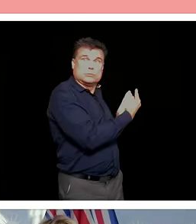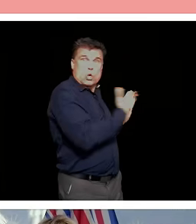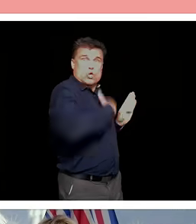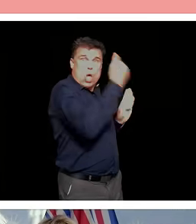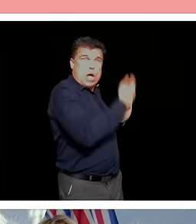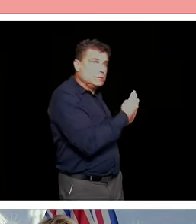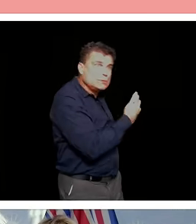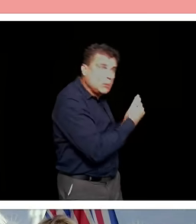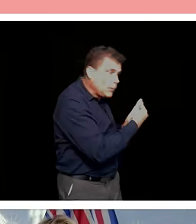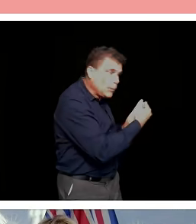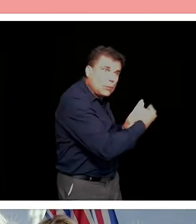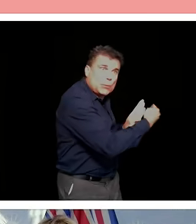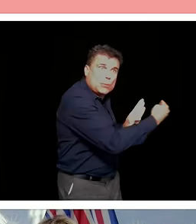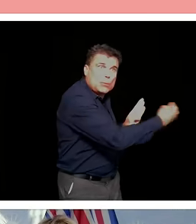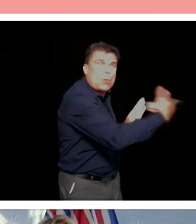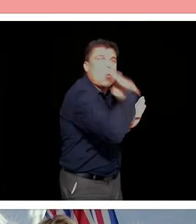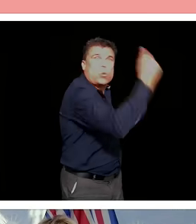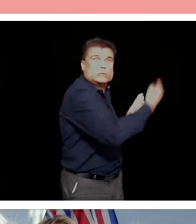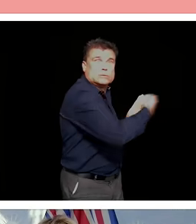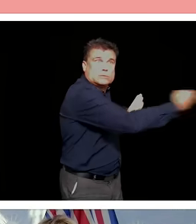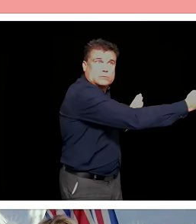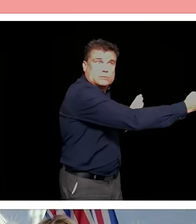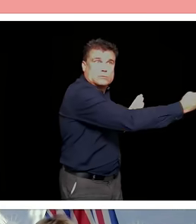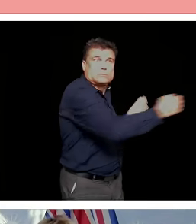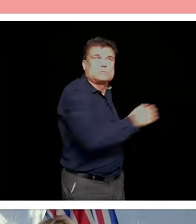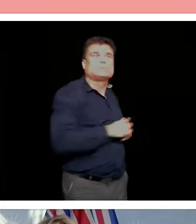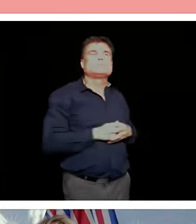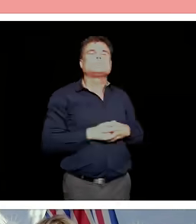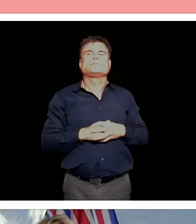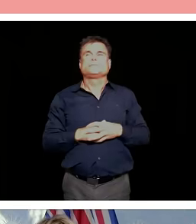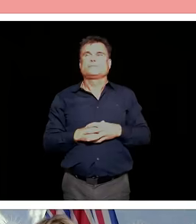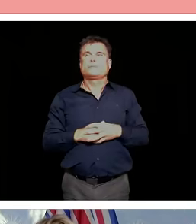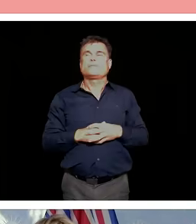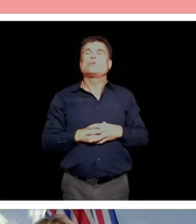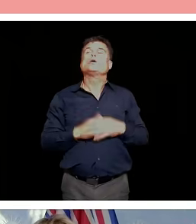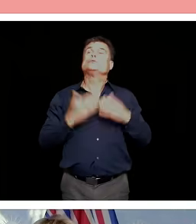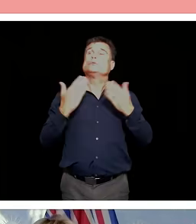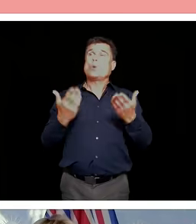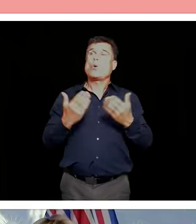We have 89 new cases diagnosed with COVID-19 included one epidemic can lead logically to cases.